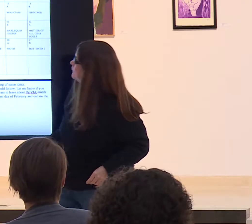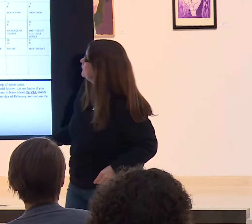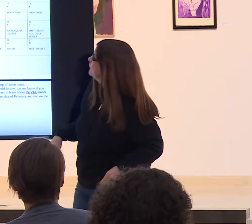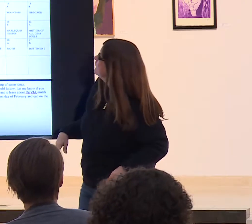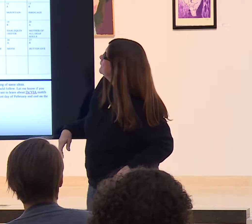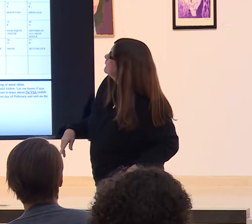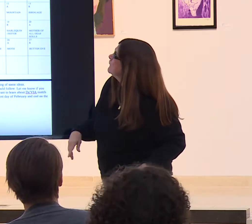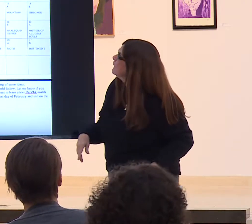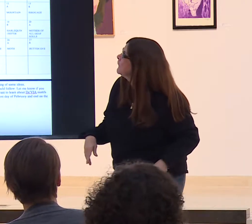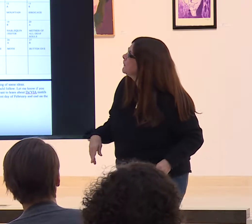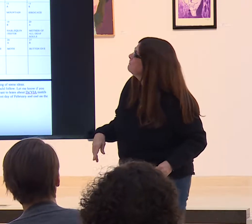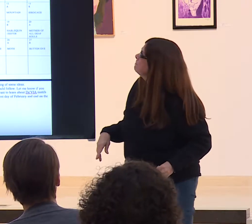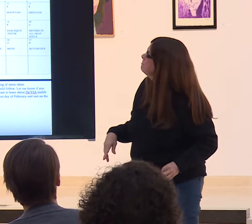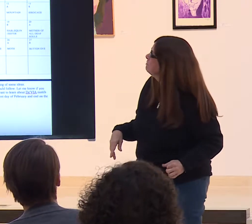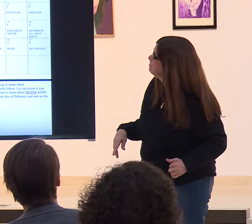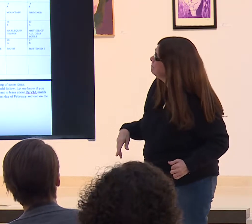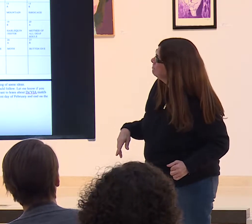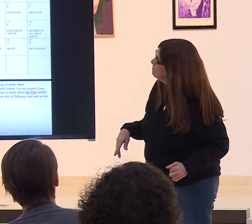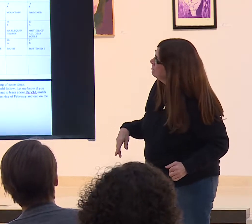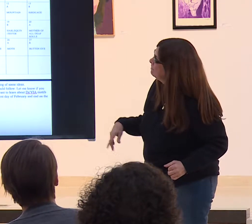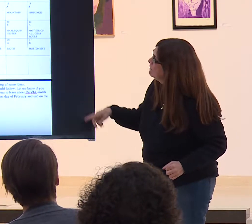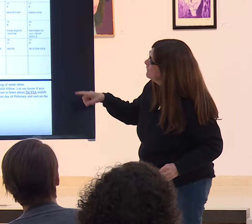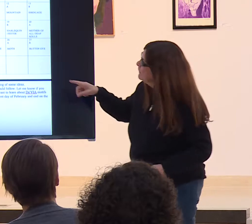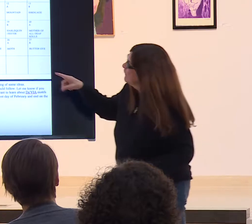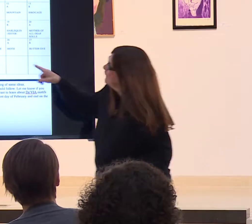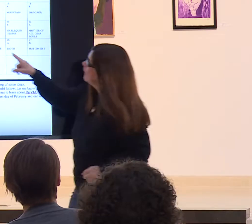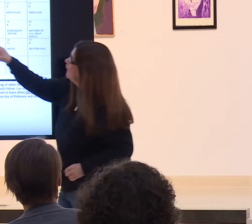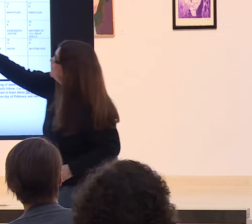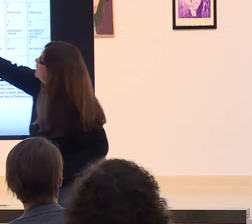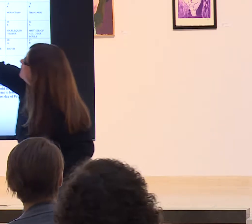on what I was looking for for each of the motifs.